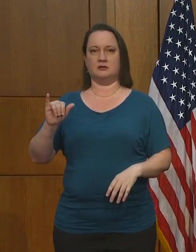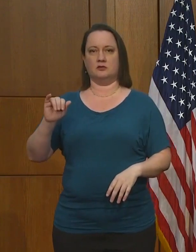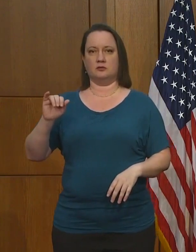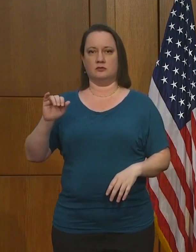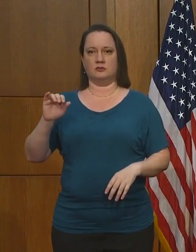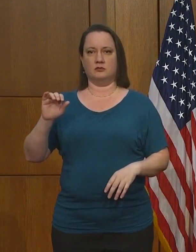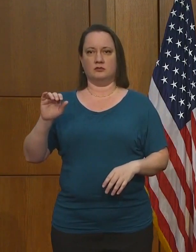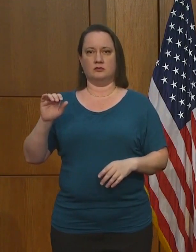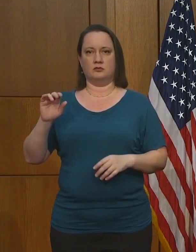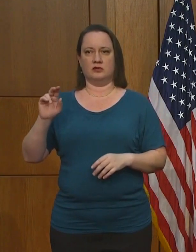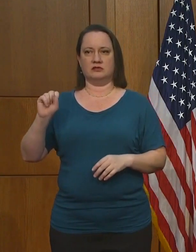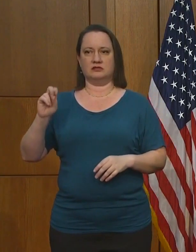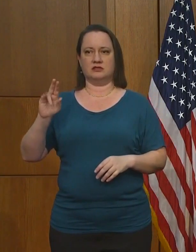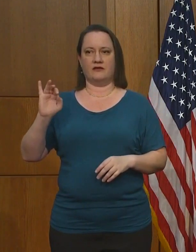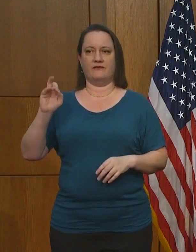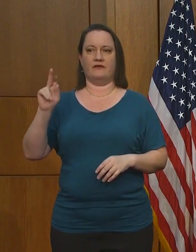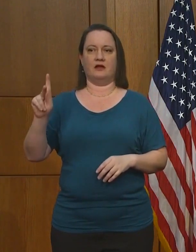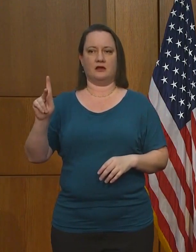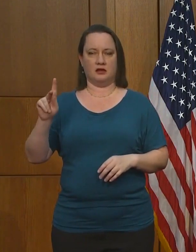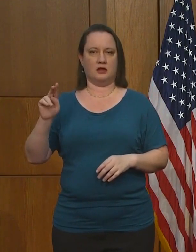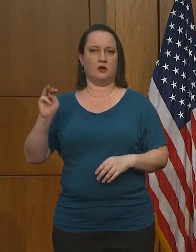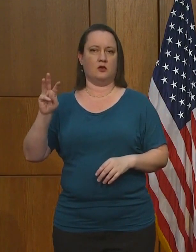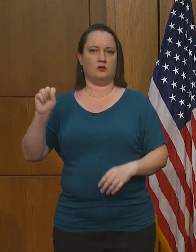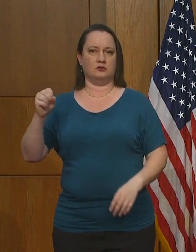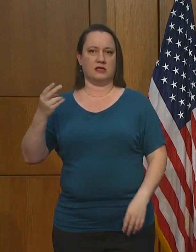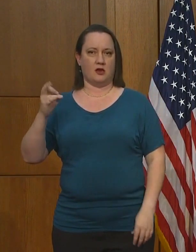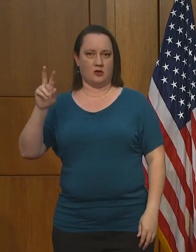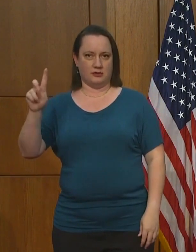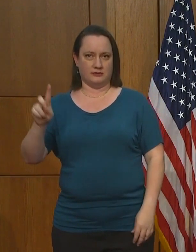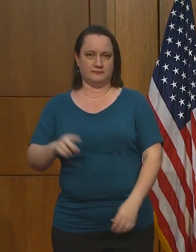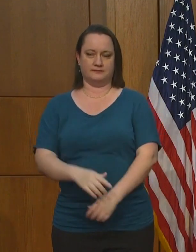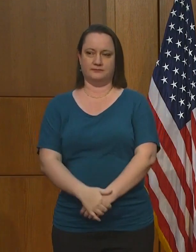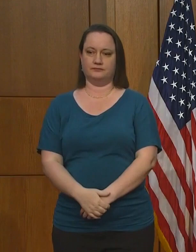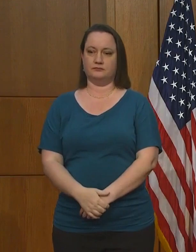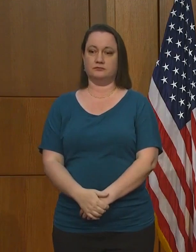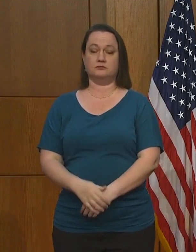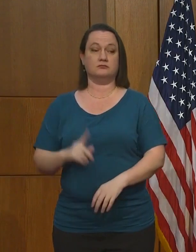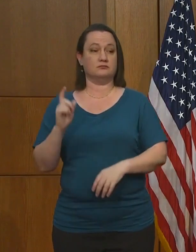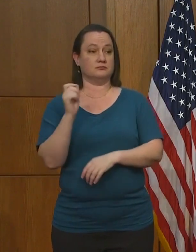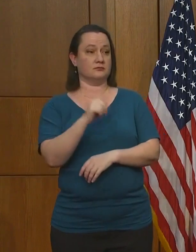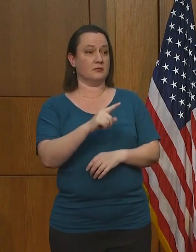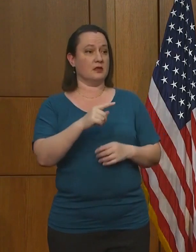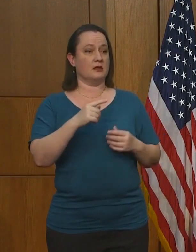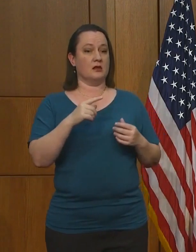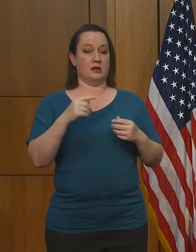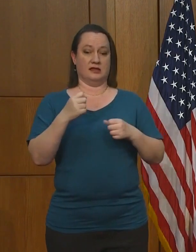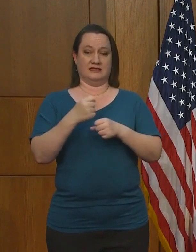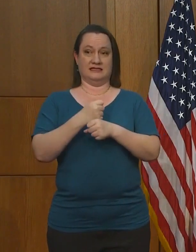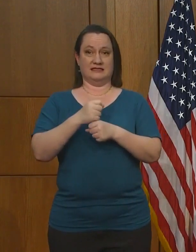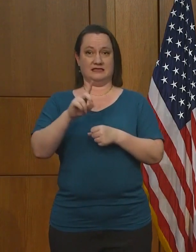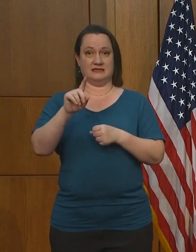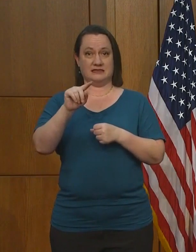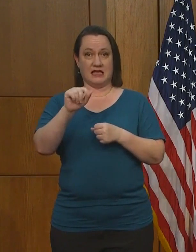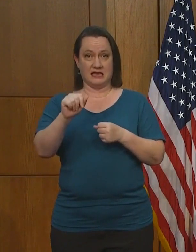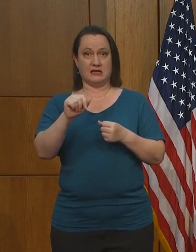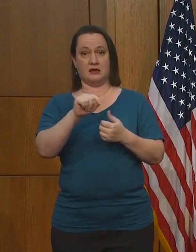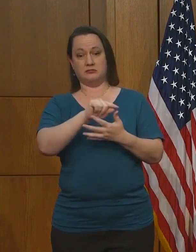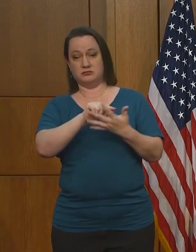SUFFOLK NEWS HERALD. THANK YOU MY QUESTION FOR GOVERNORS WHETHER YOU ARE PLEASED WITH